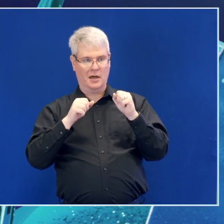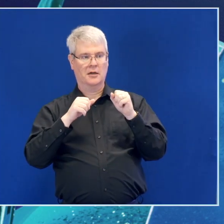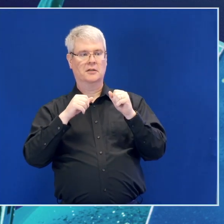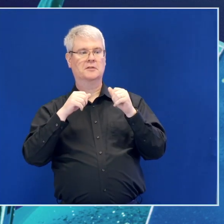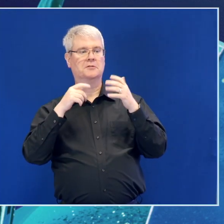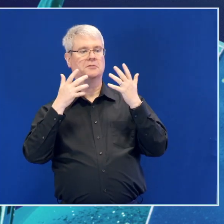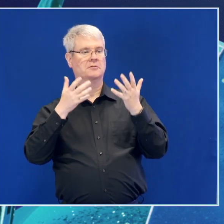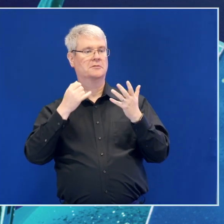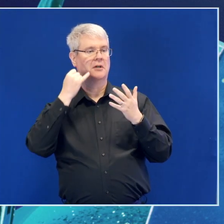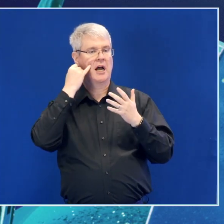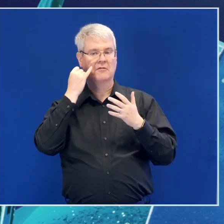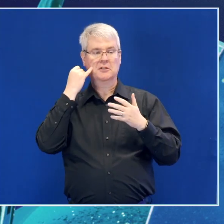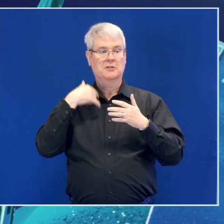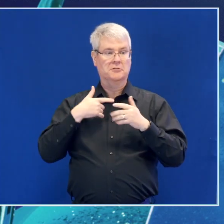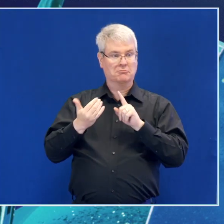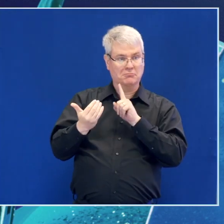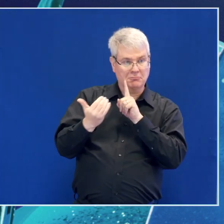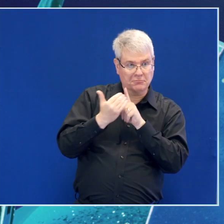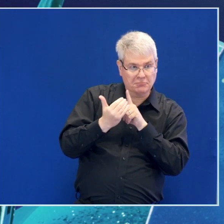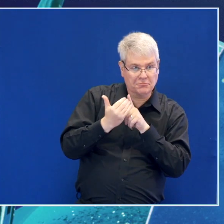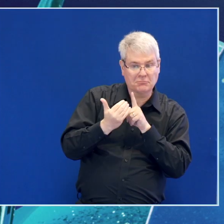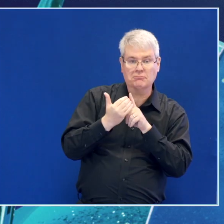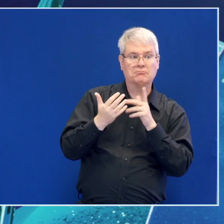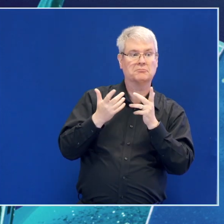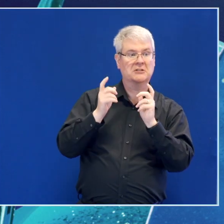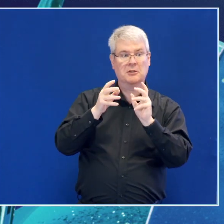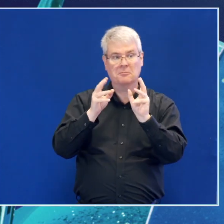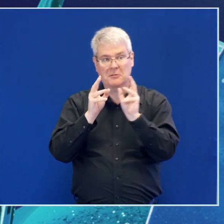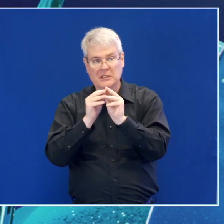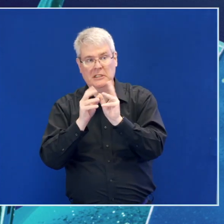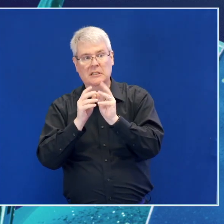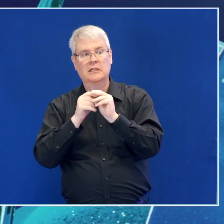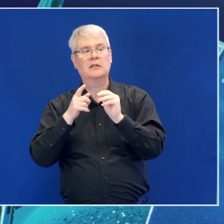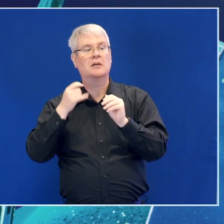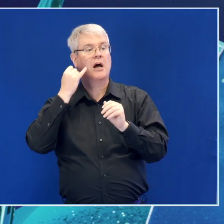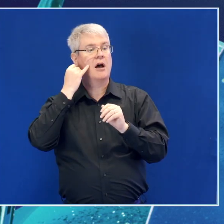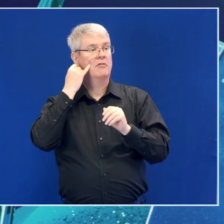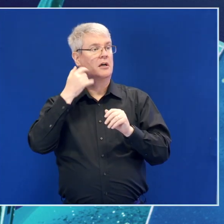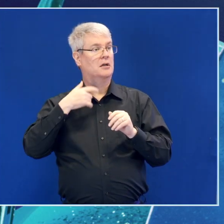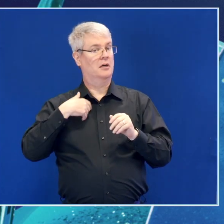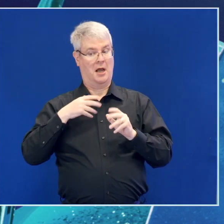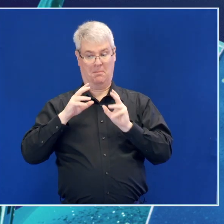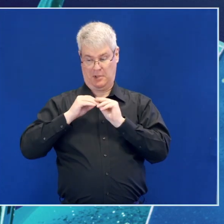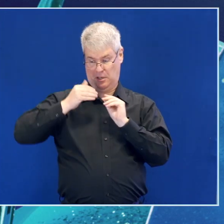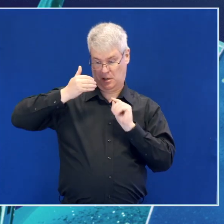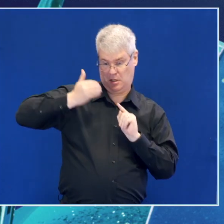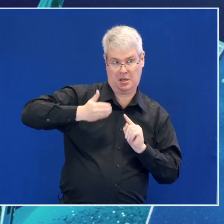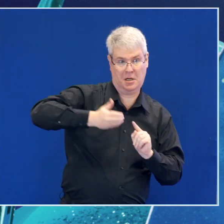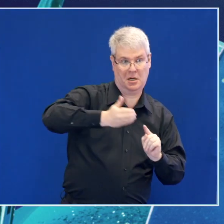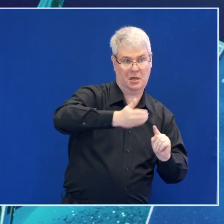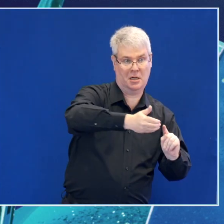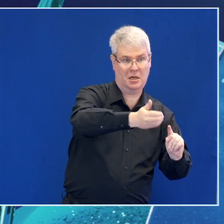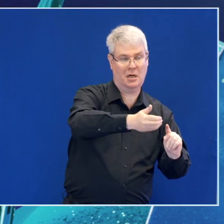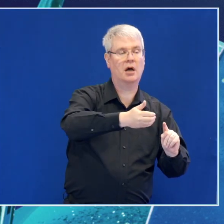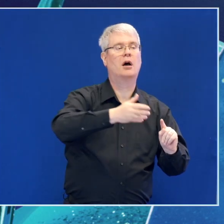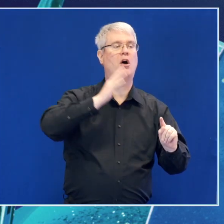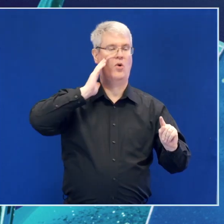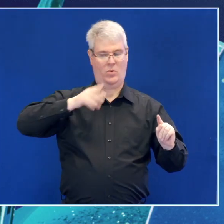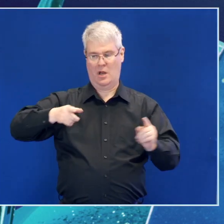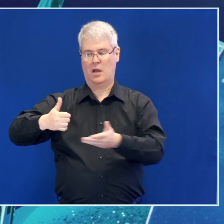four times a week, this is an agent I can use every time. It is not designed to replace follow-up activity,